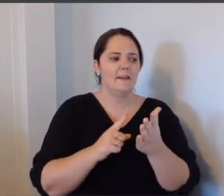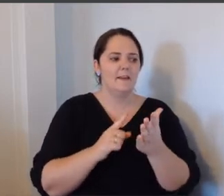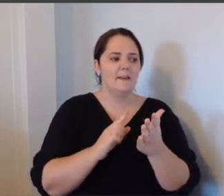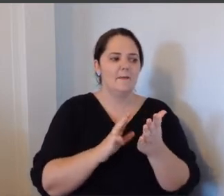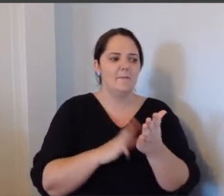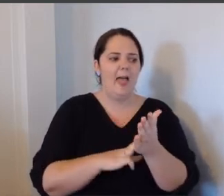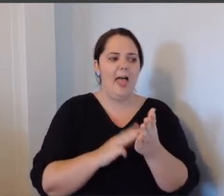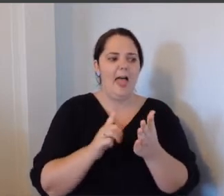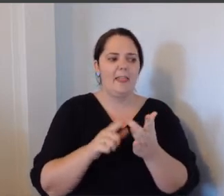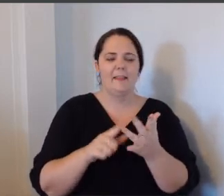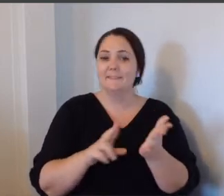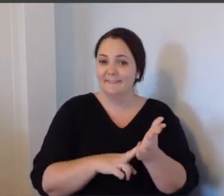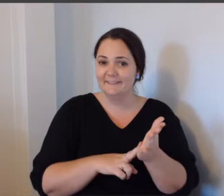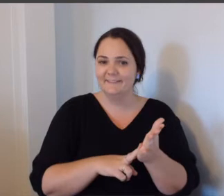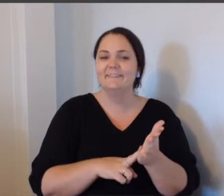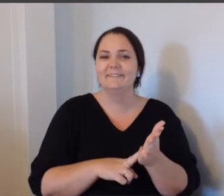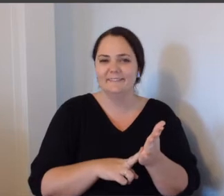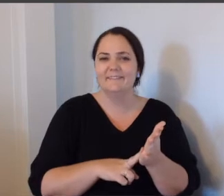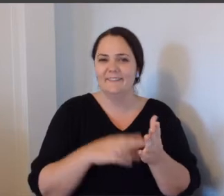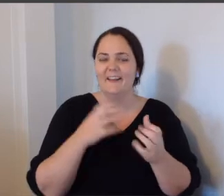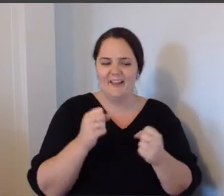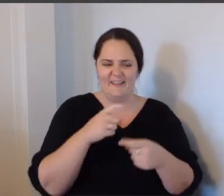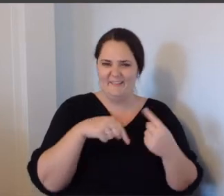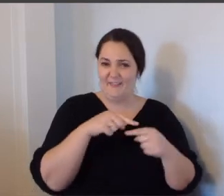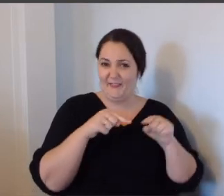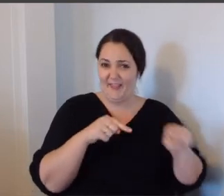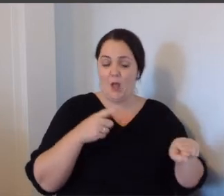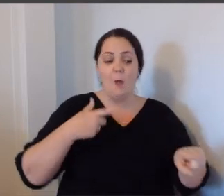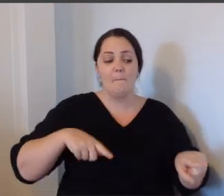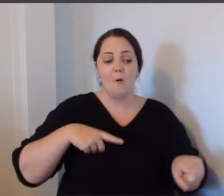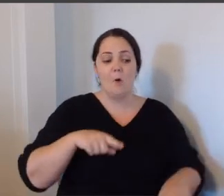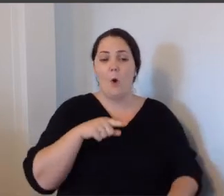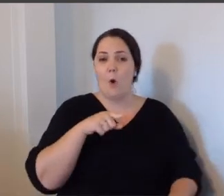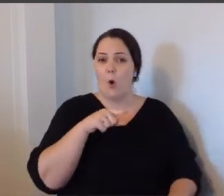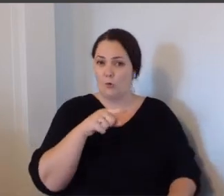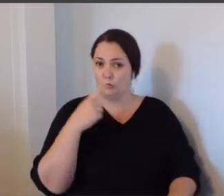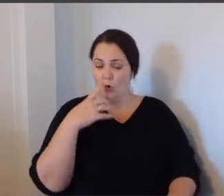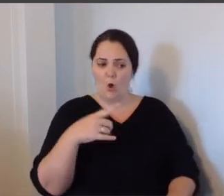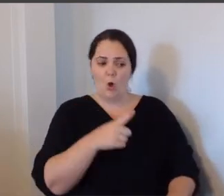a man and half woman, half sculpture embracing and as if through the man's touch, the sculpture